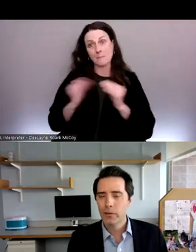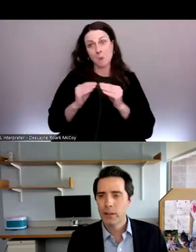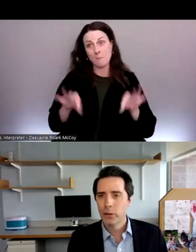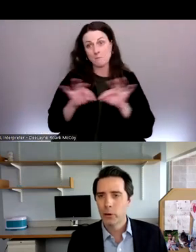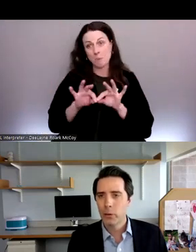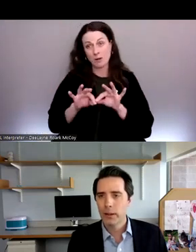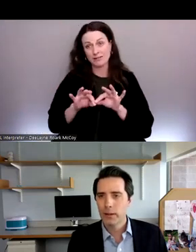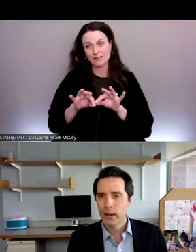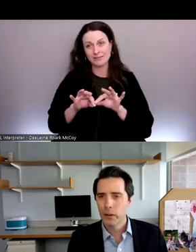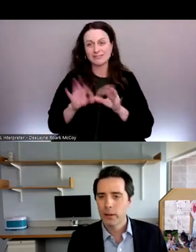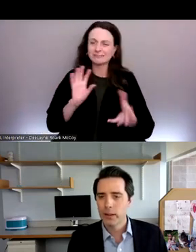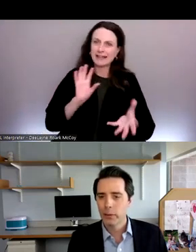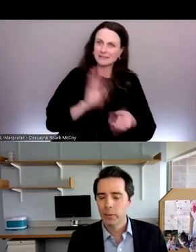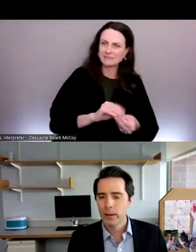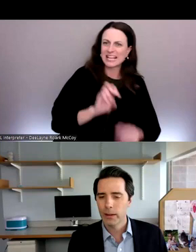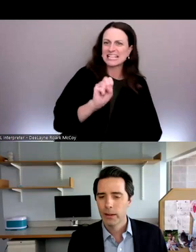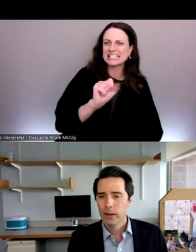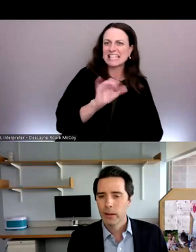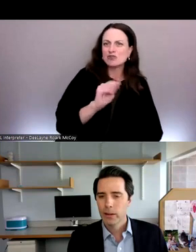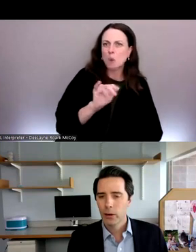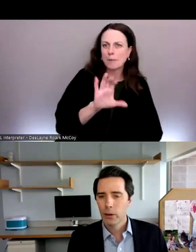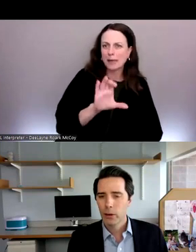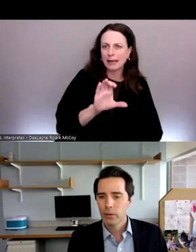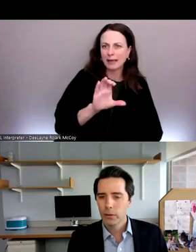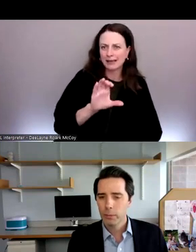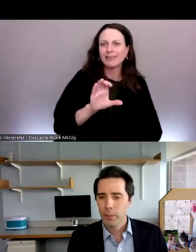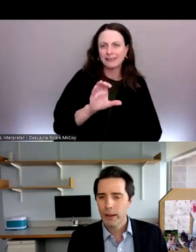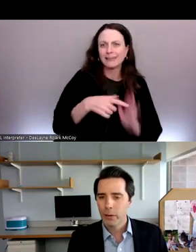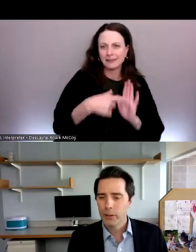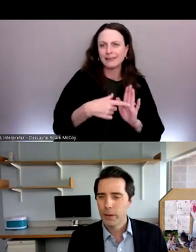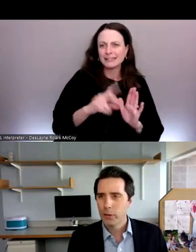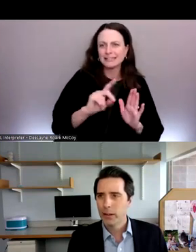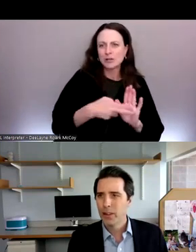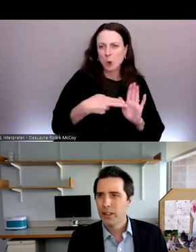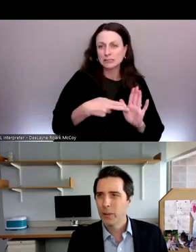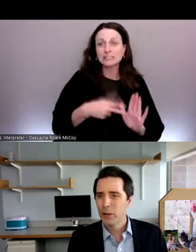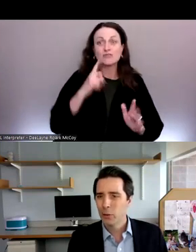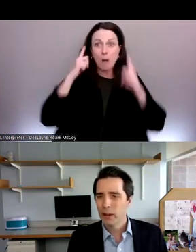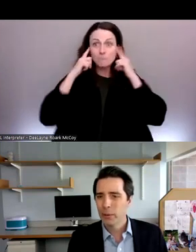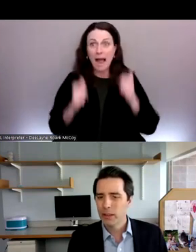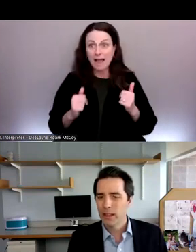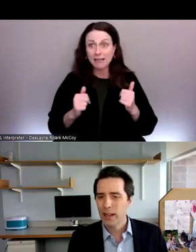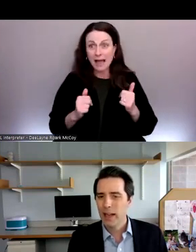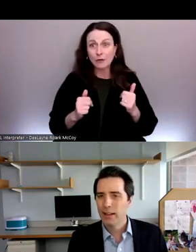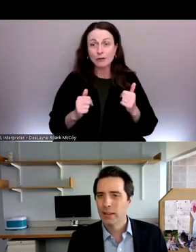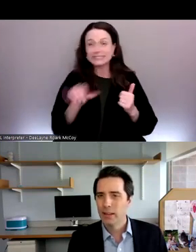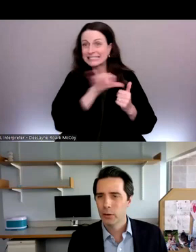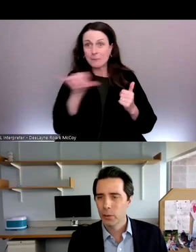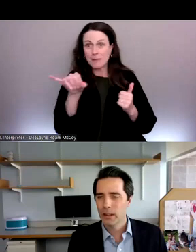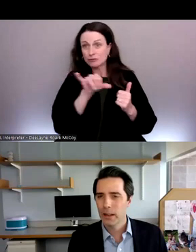number of syndromic diagnoses that we make so for bilateral symmetric hearing